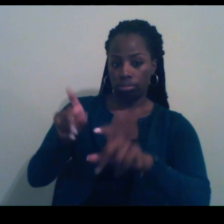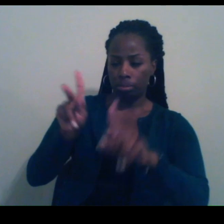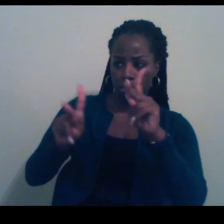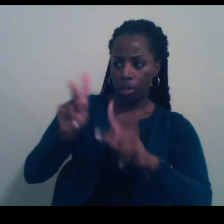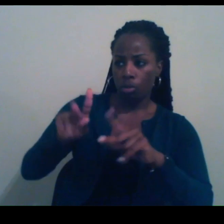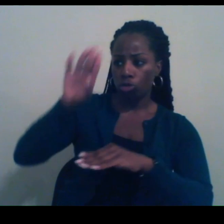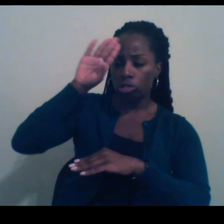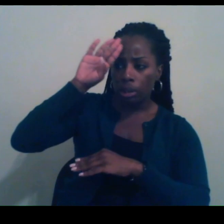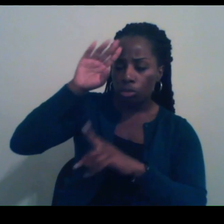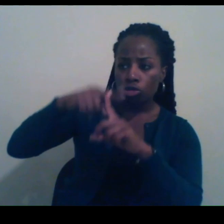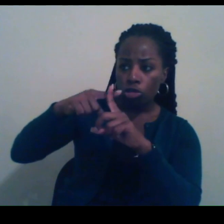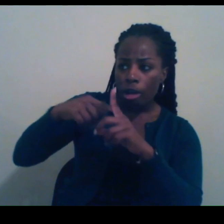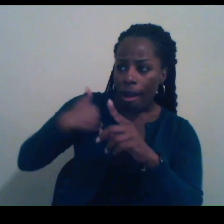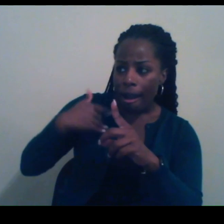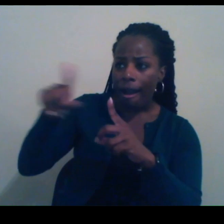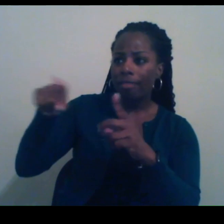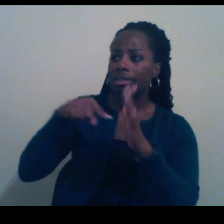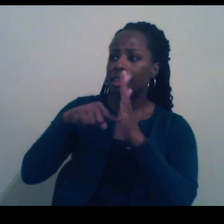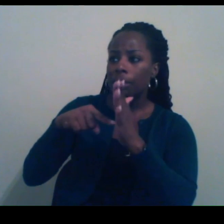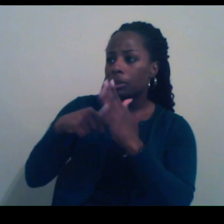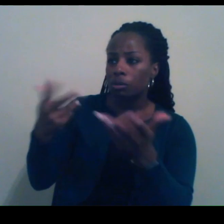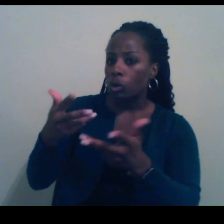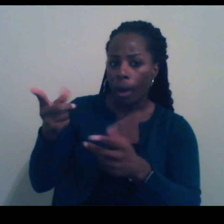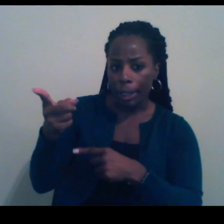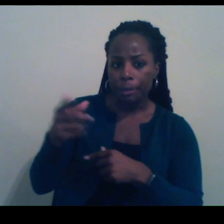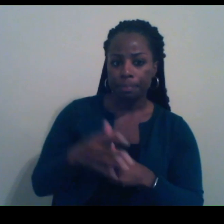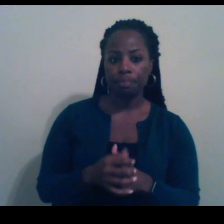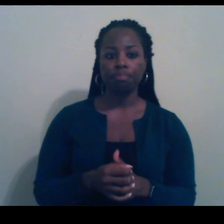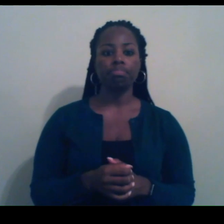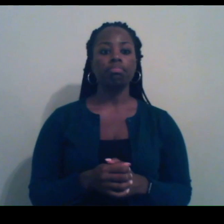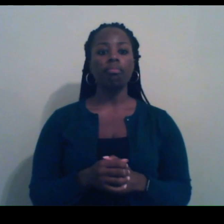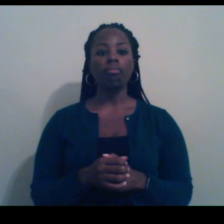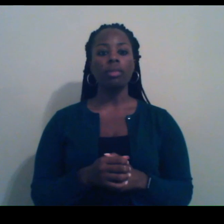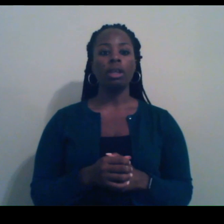the president has directed us to bring the full resources of the federal government